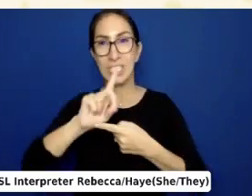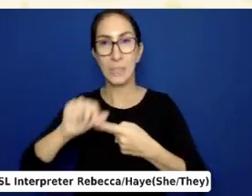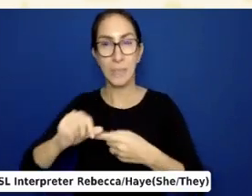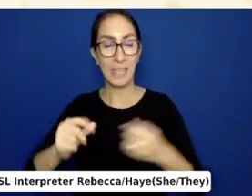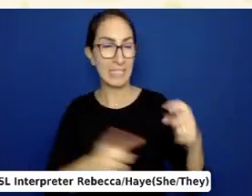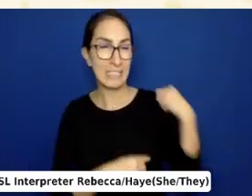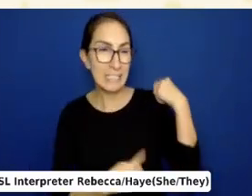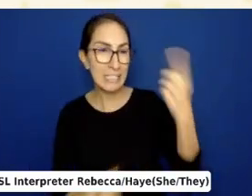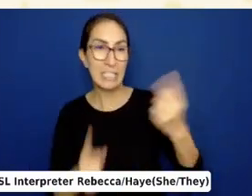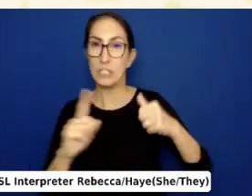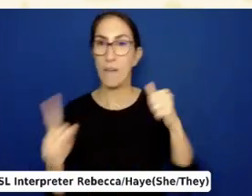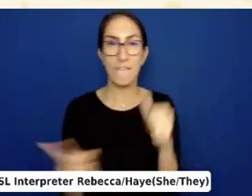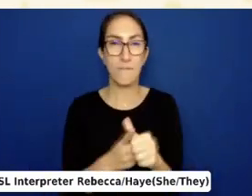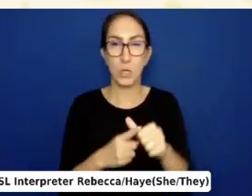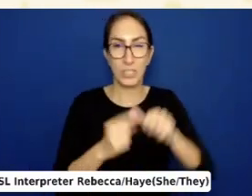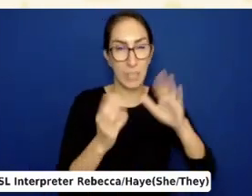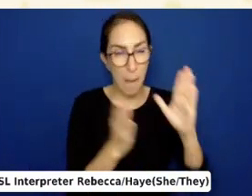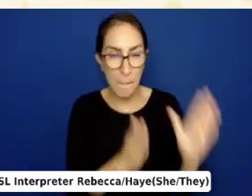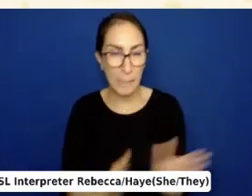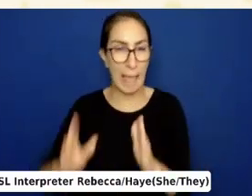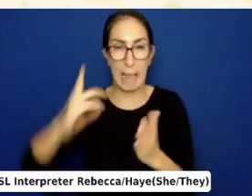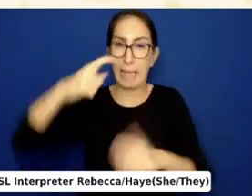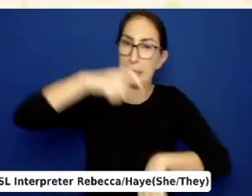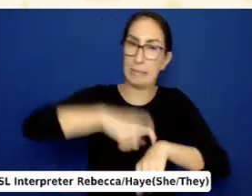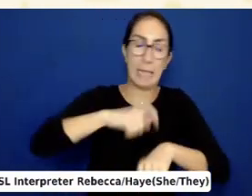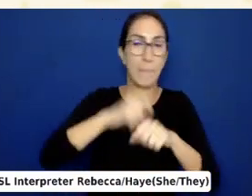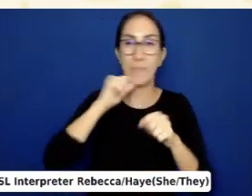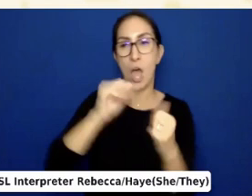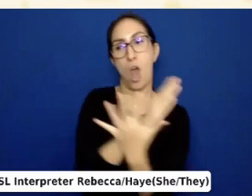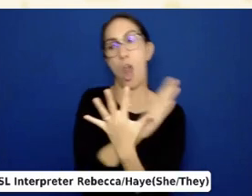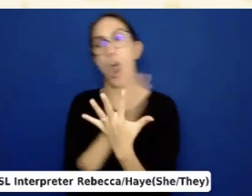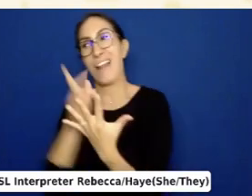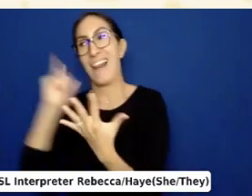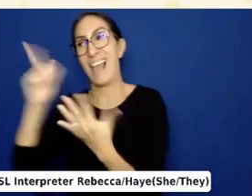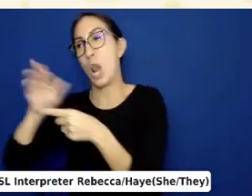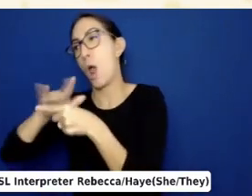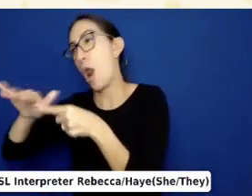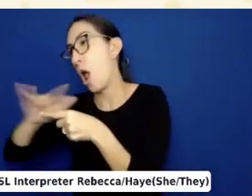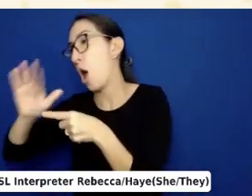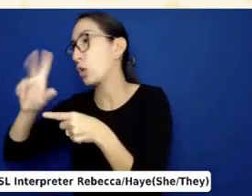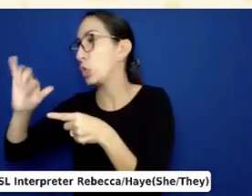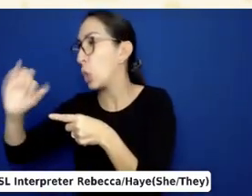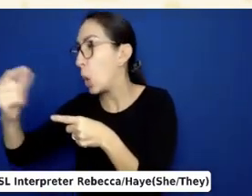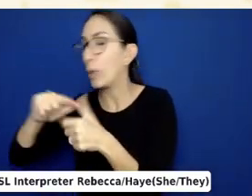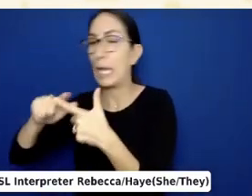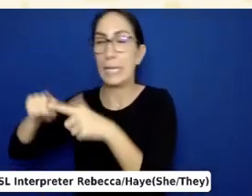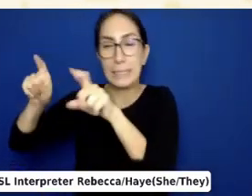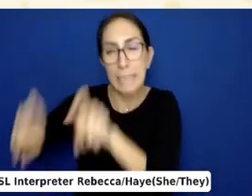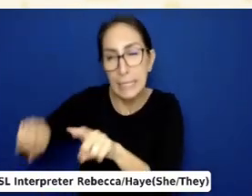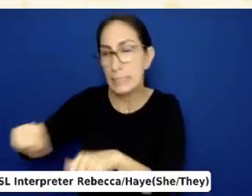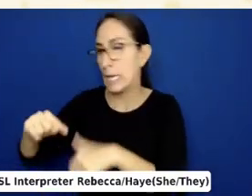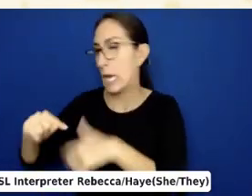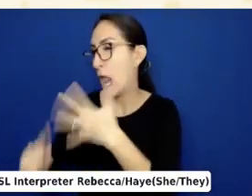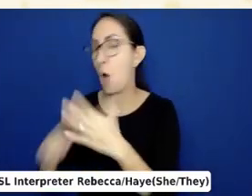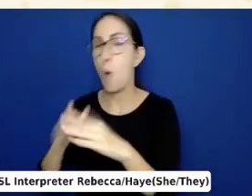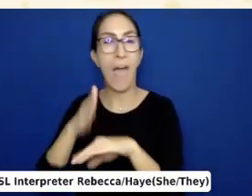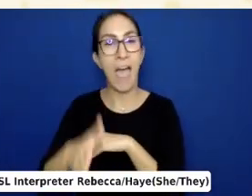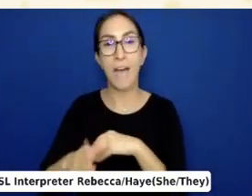not during the coding session or during the testing session or even after the first launch. No, no, no, no.